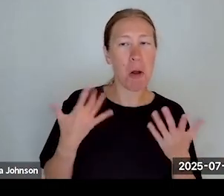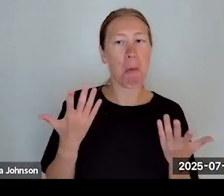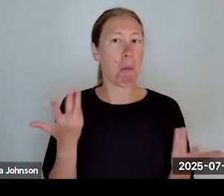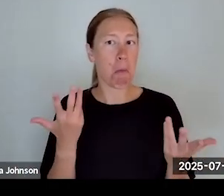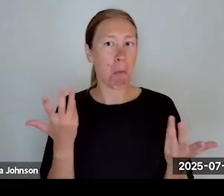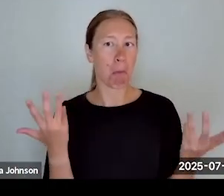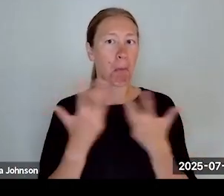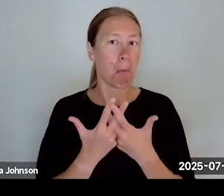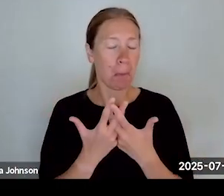and their preference.